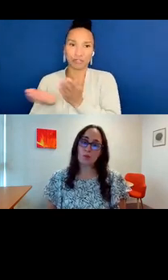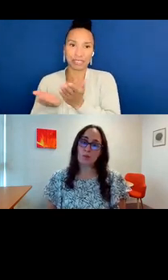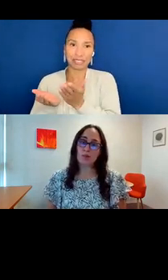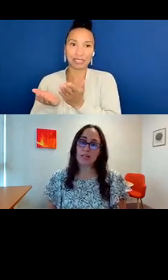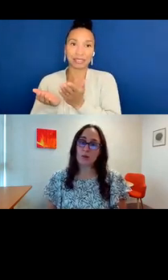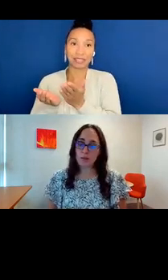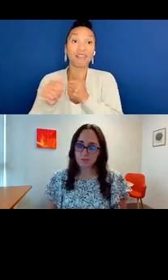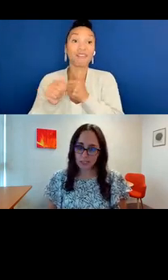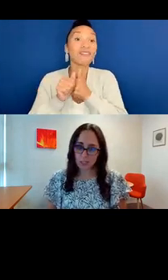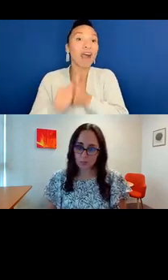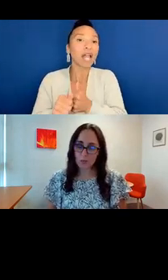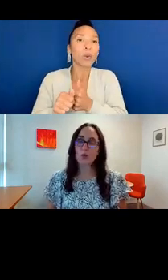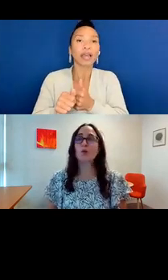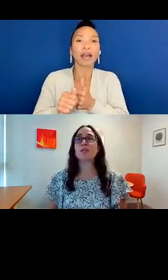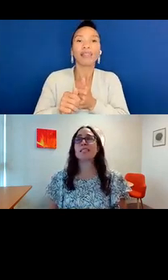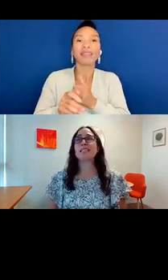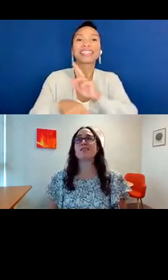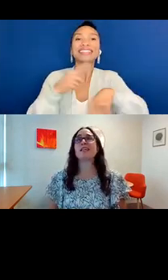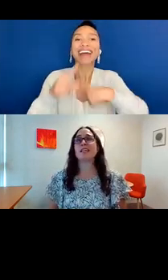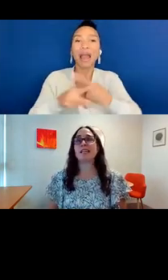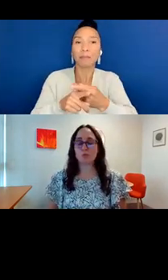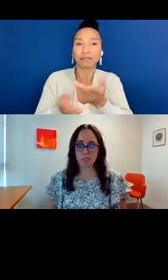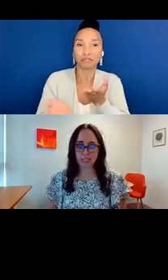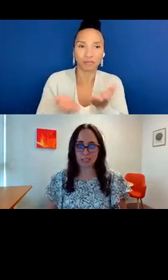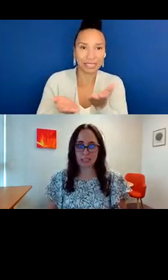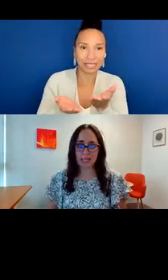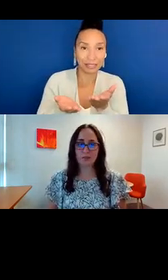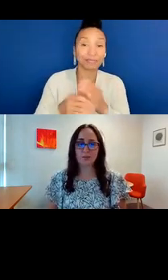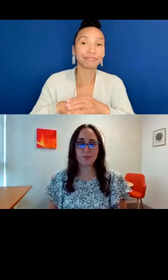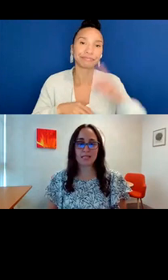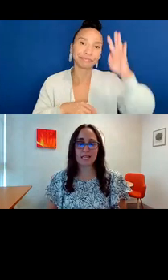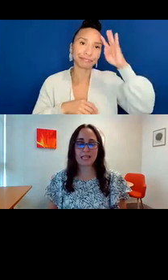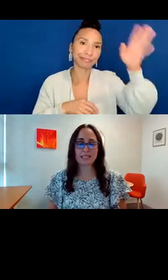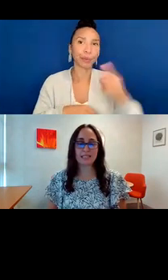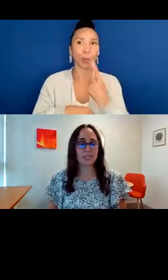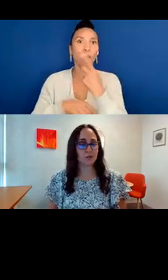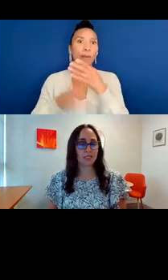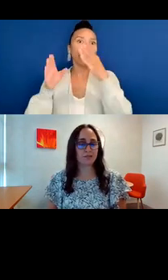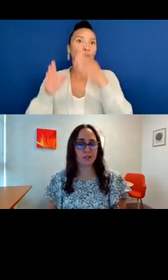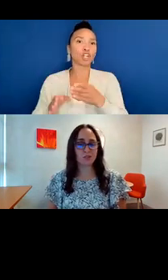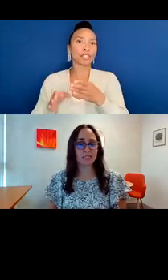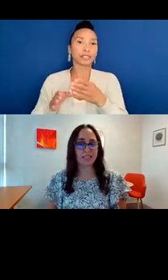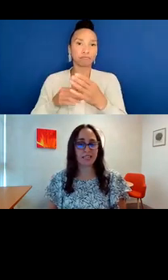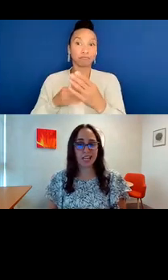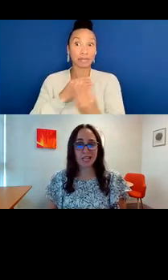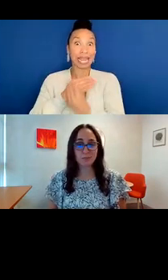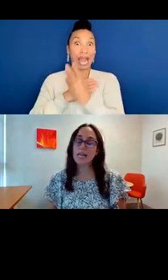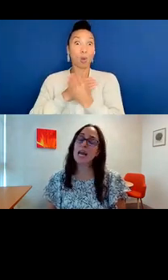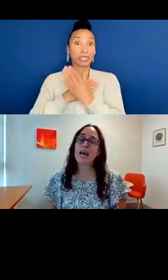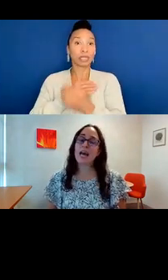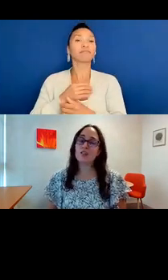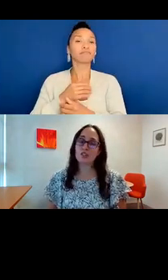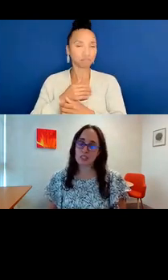So you're reporting one victim who received counseling. And it may be the case that they received counseling 10 times.